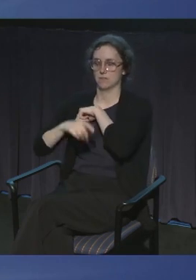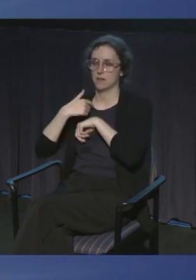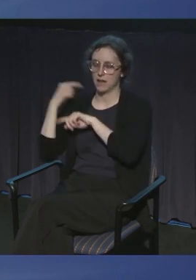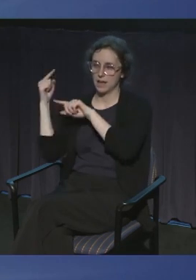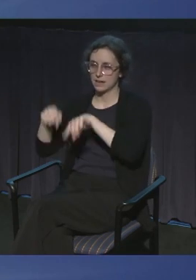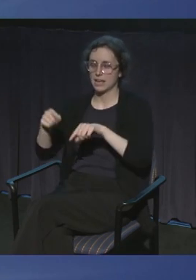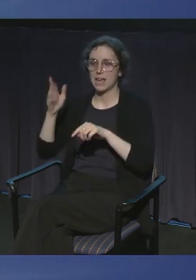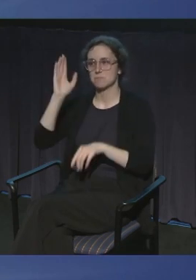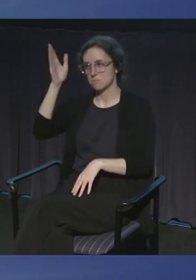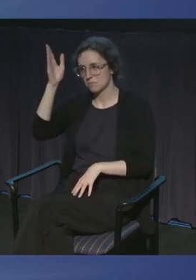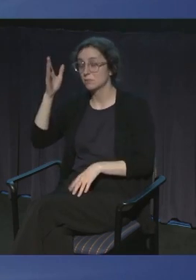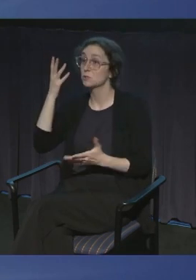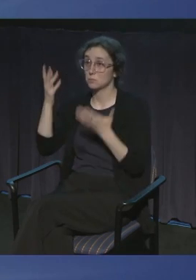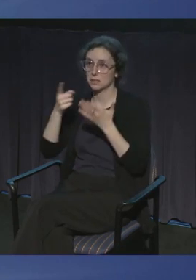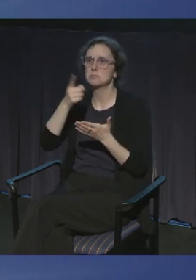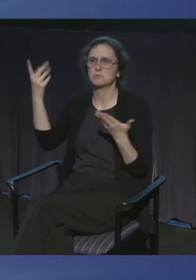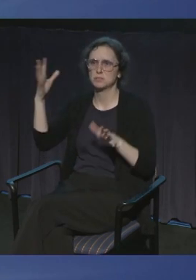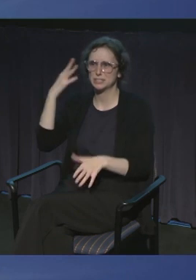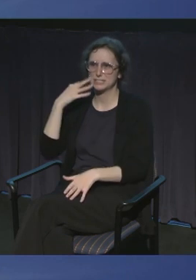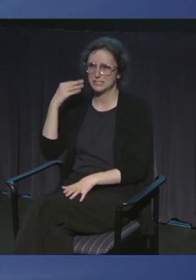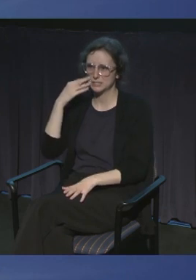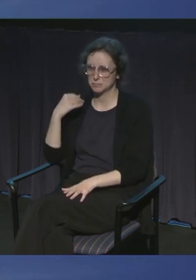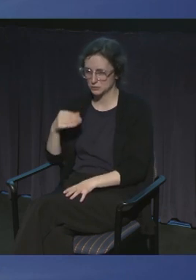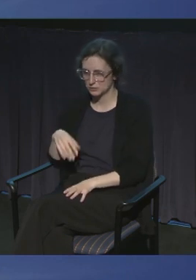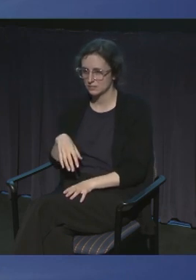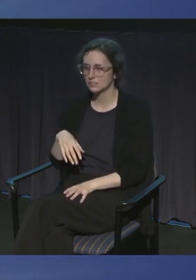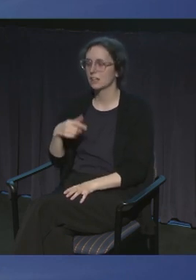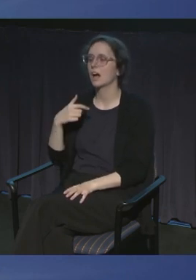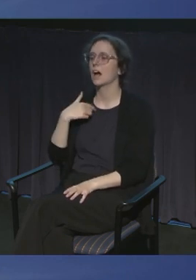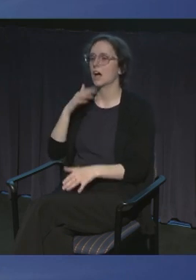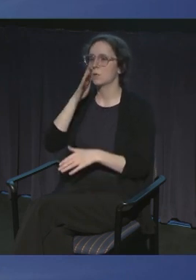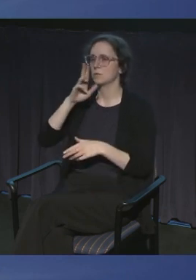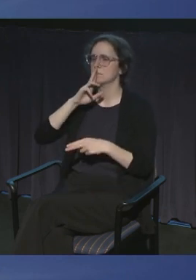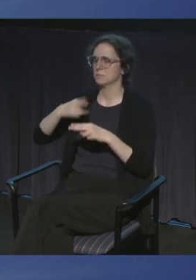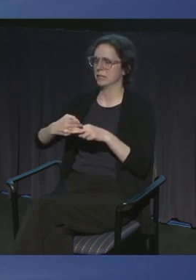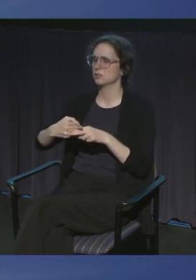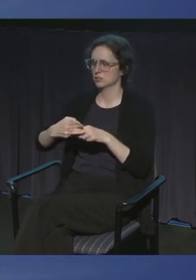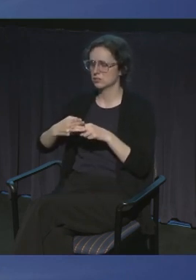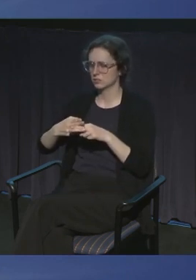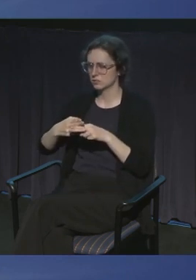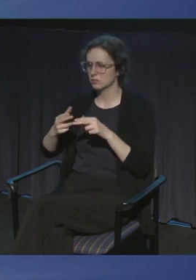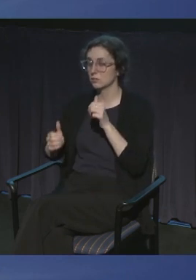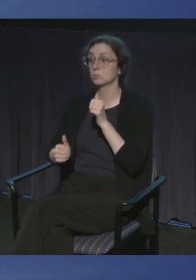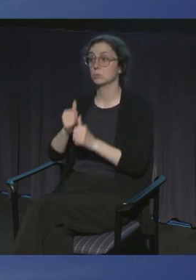SO I KNOW THIS MAY BE A REPEAT. SO I WILL MENTION PRIMARILY